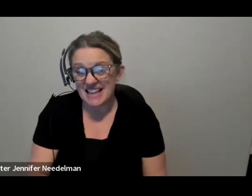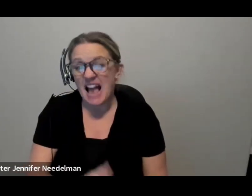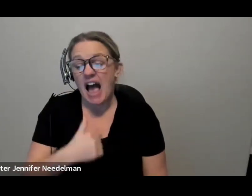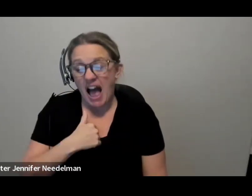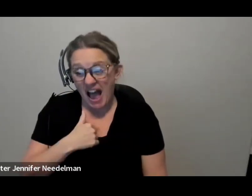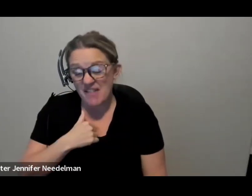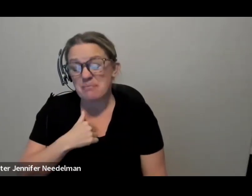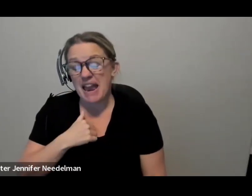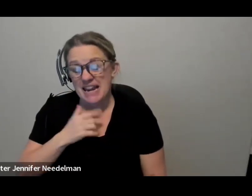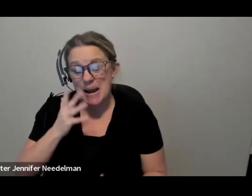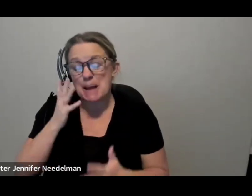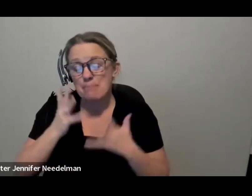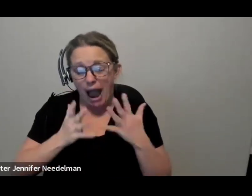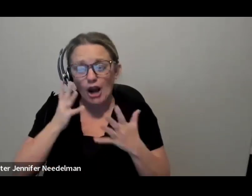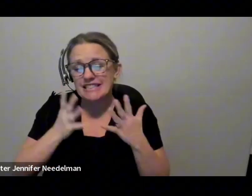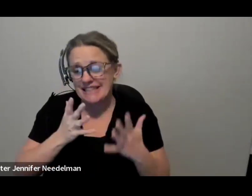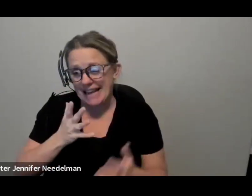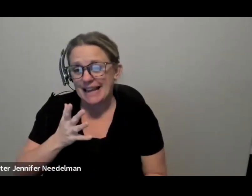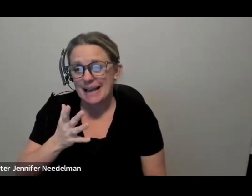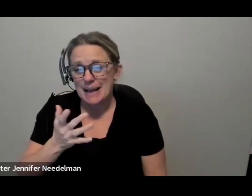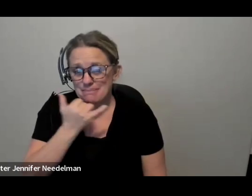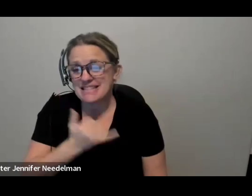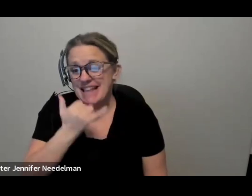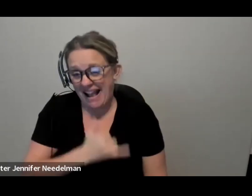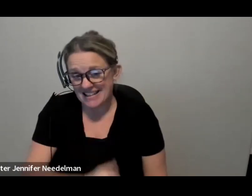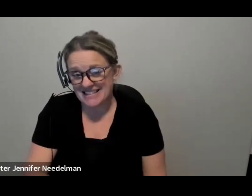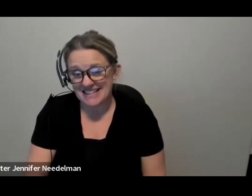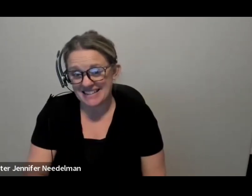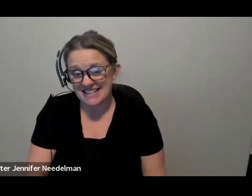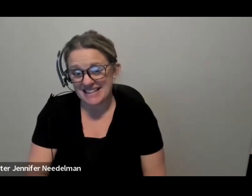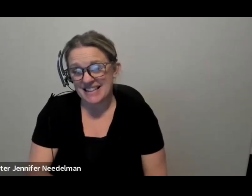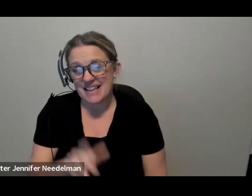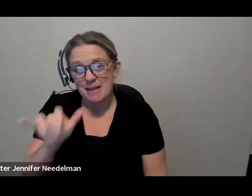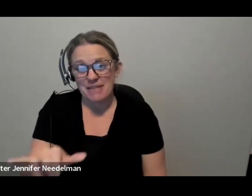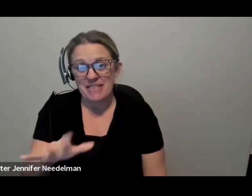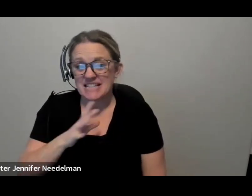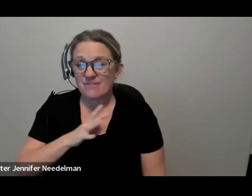by the way, but that's okay. This is a very kind community.